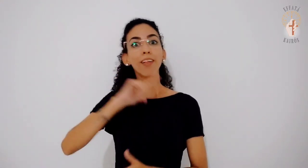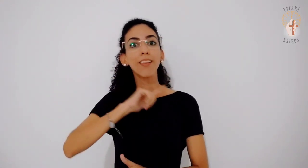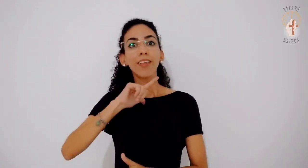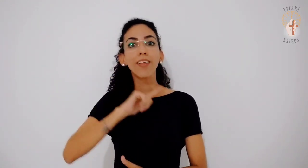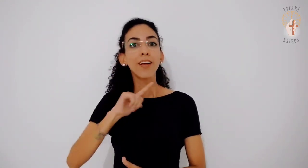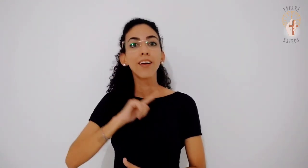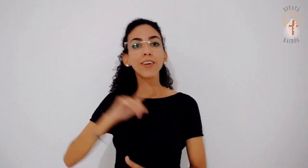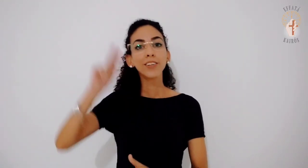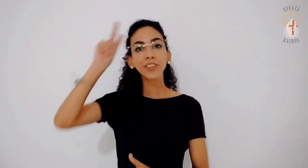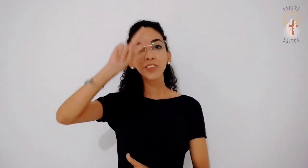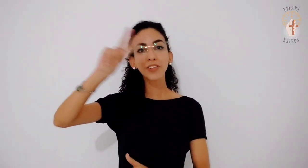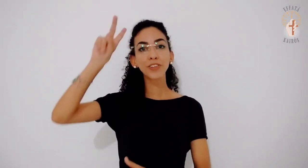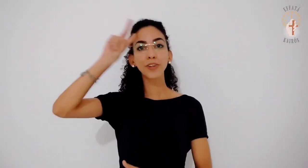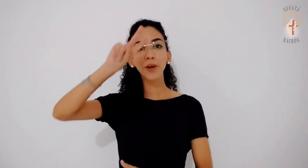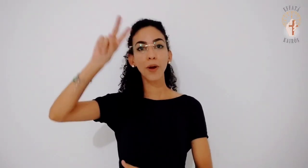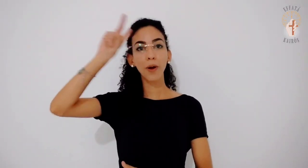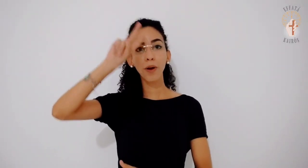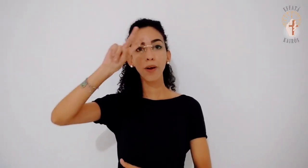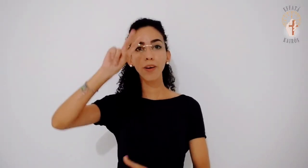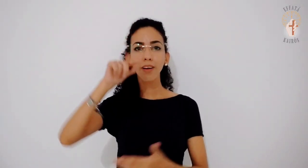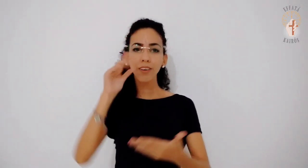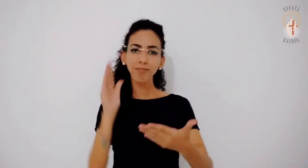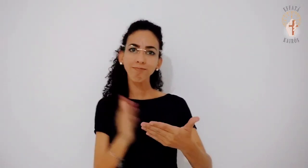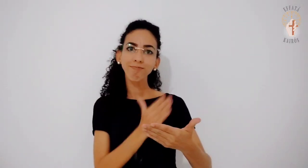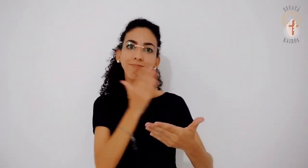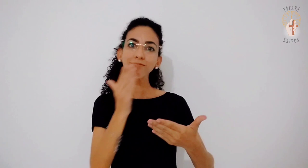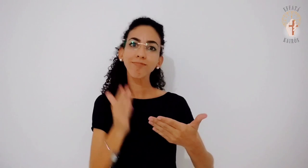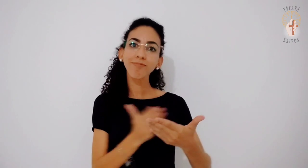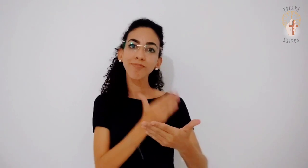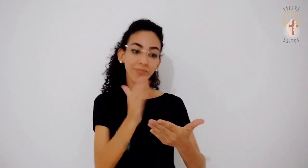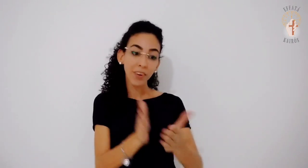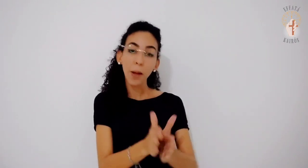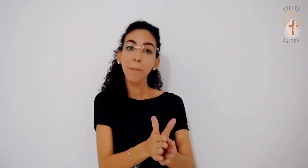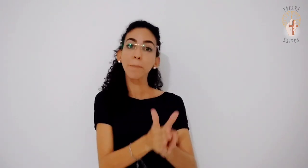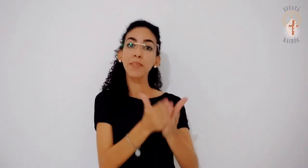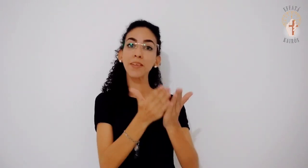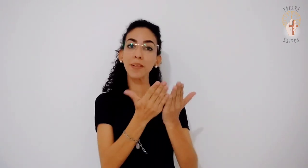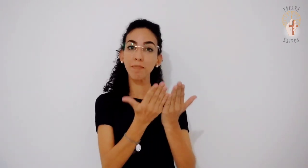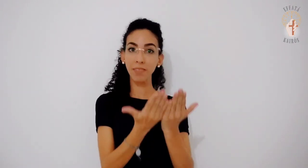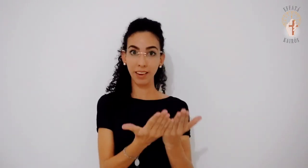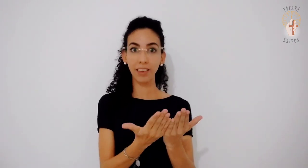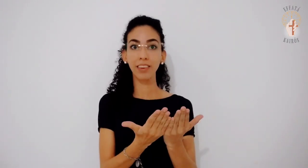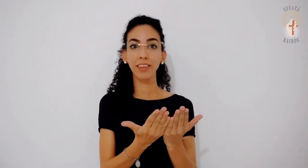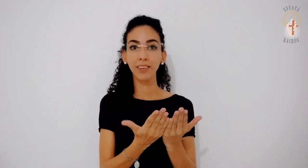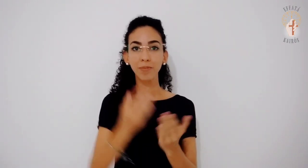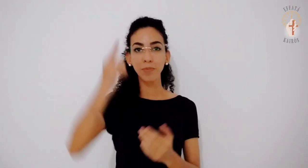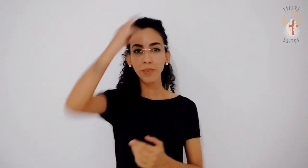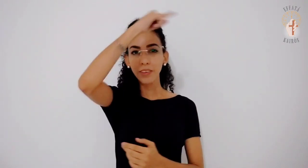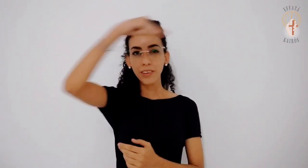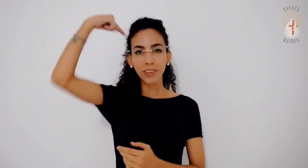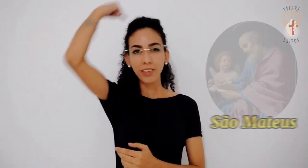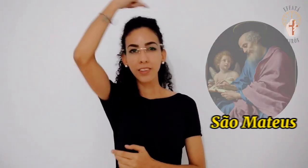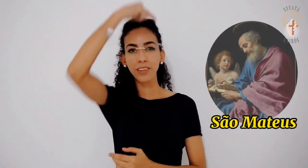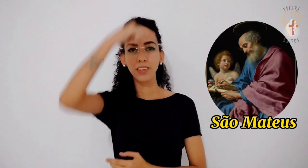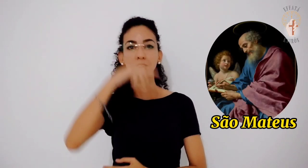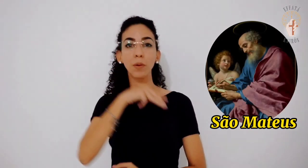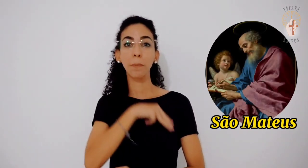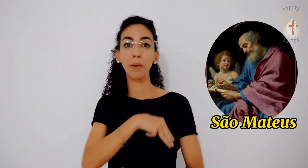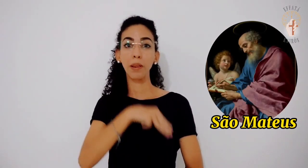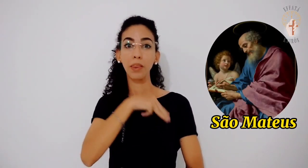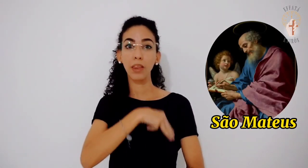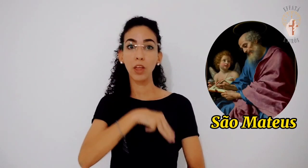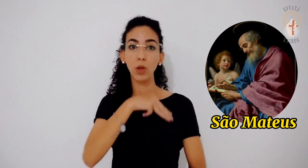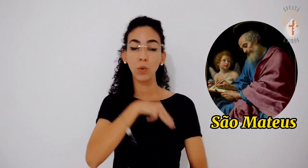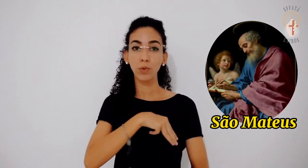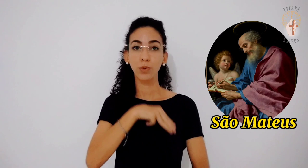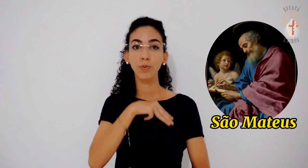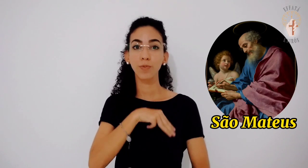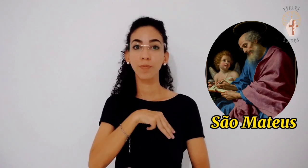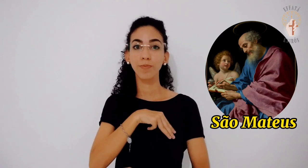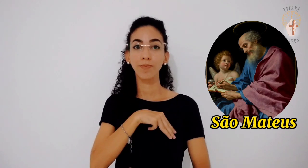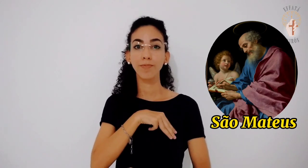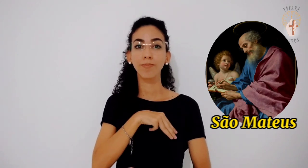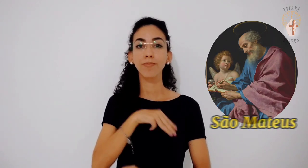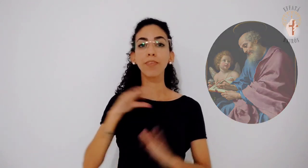You can see the quotes in the books of St. Matthew